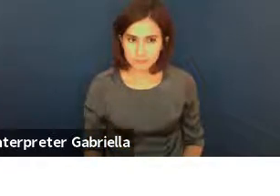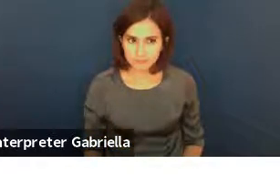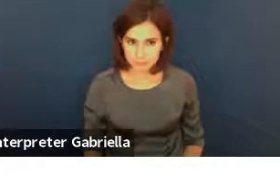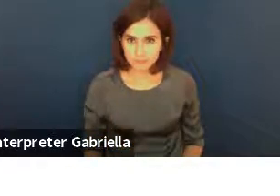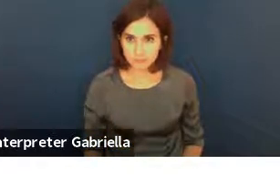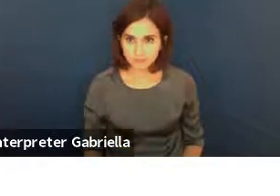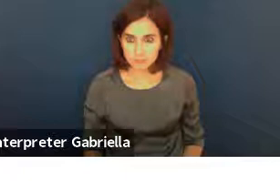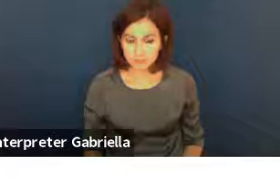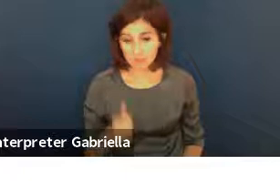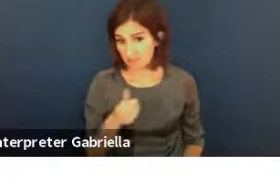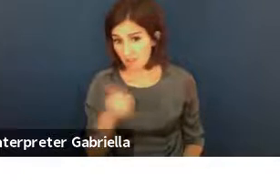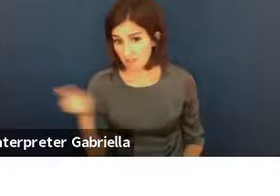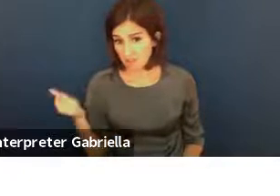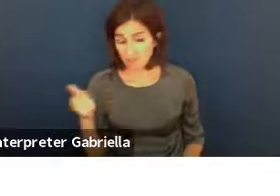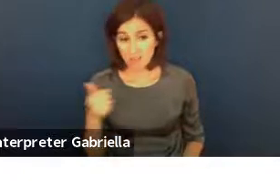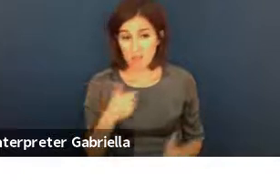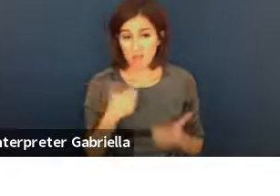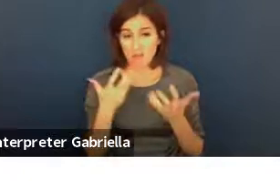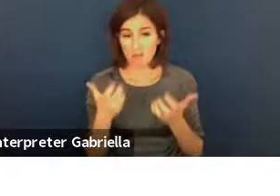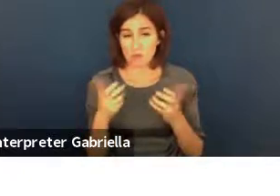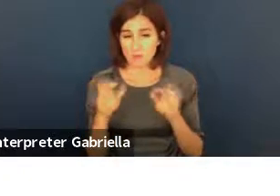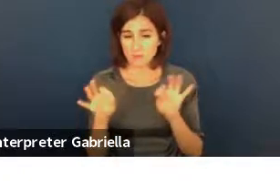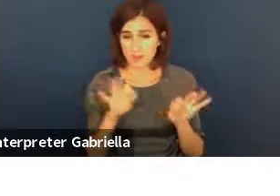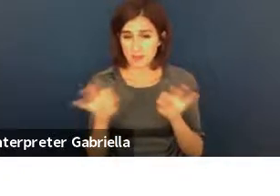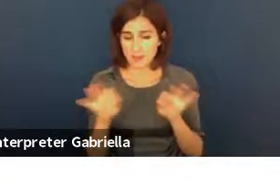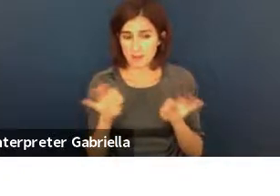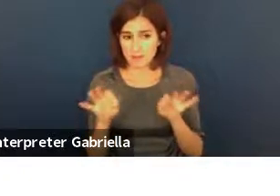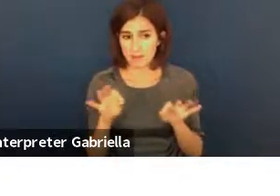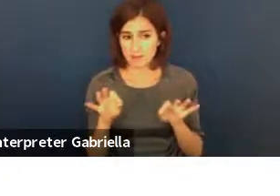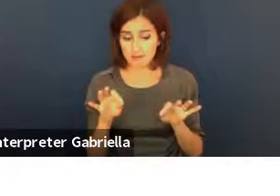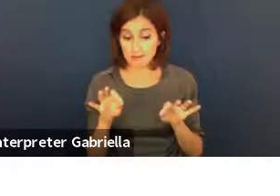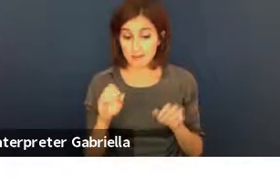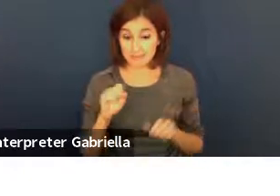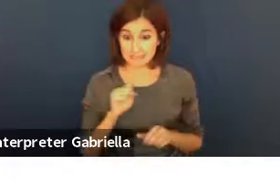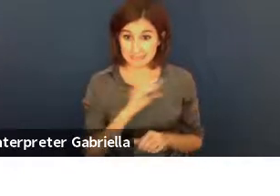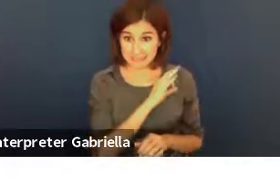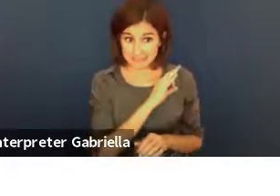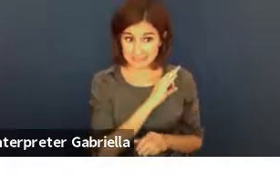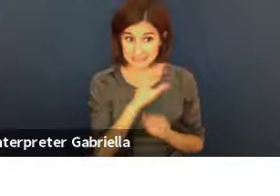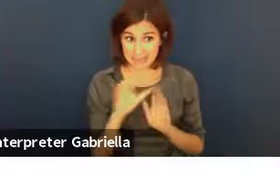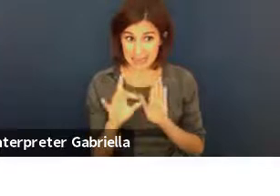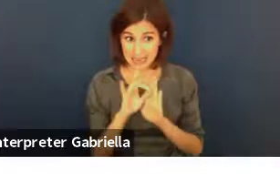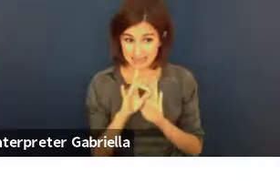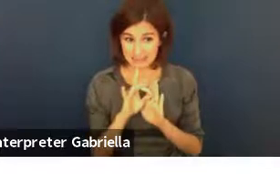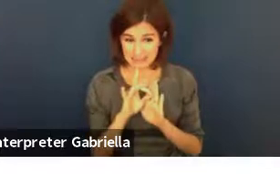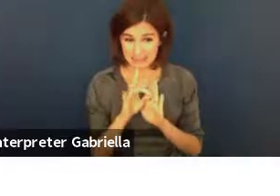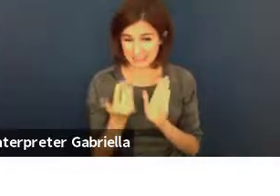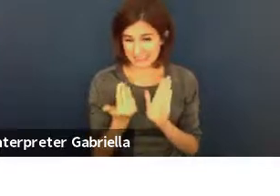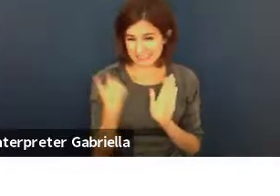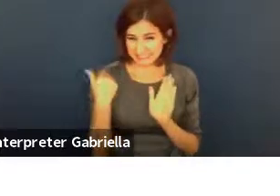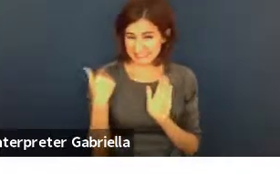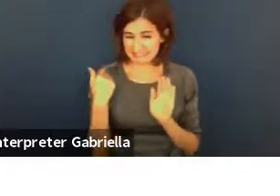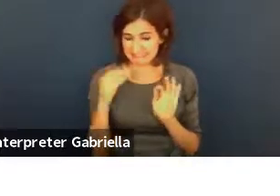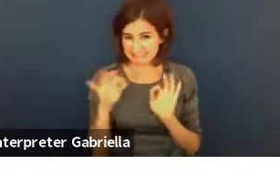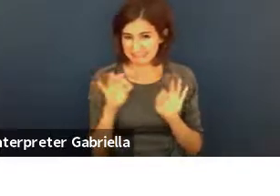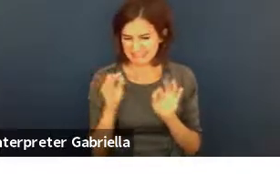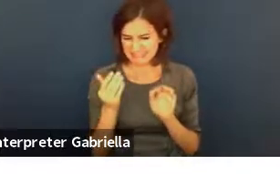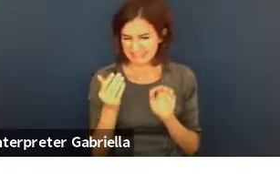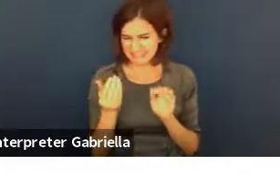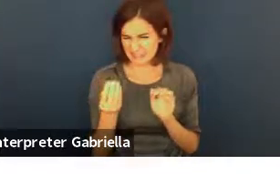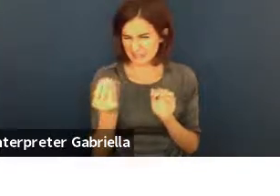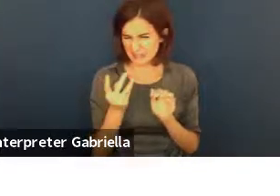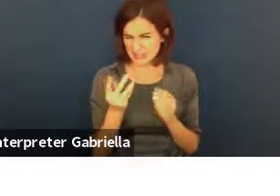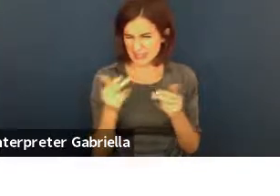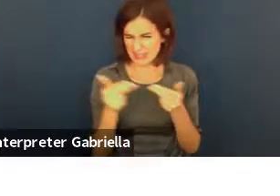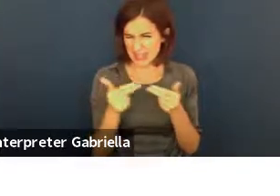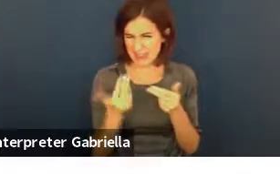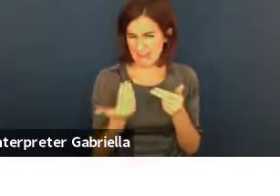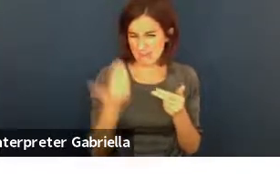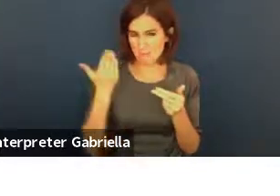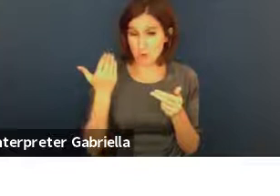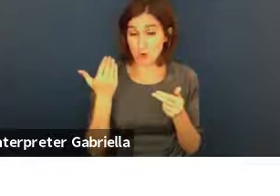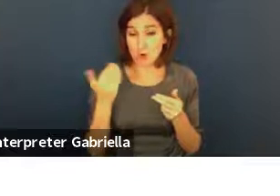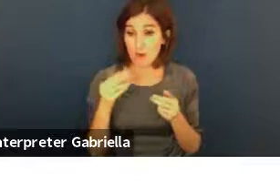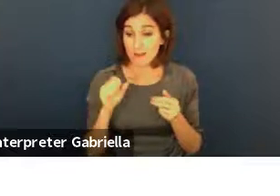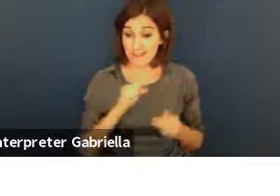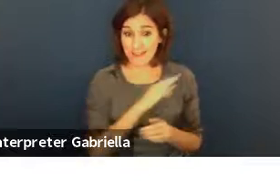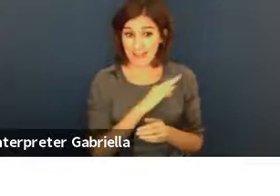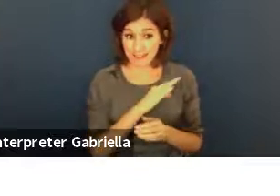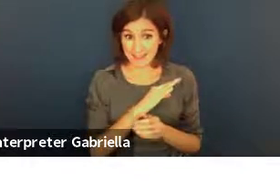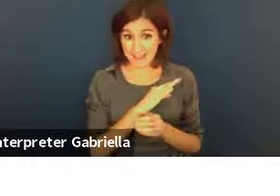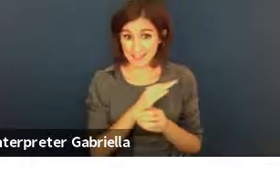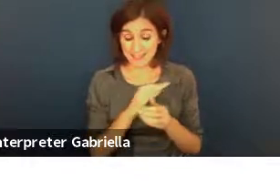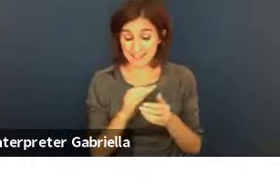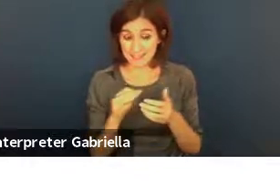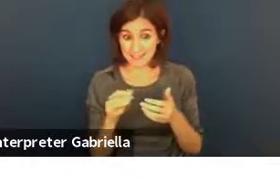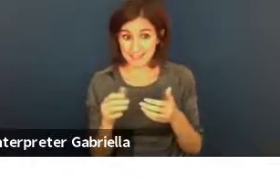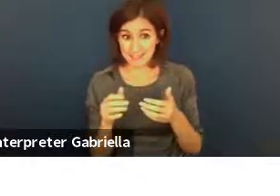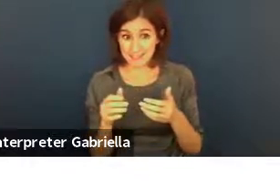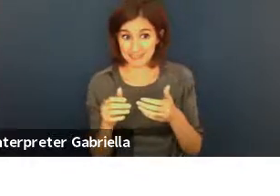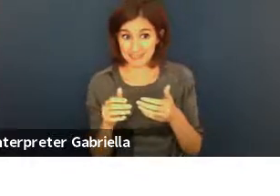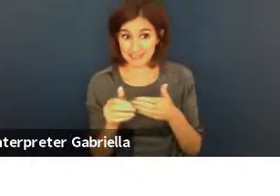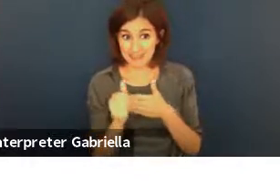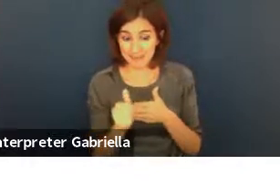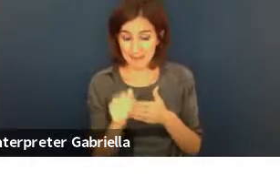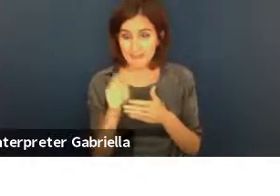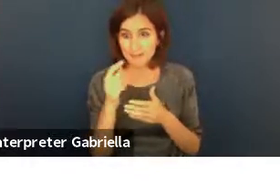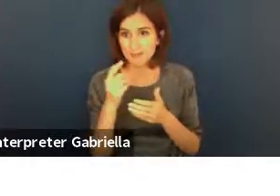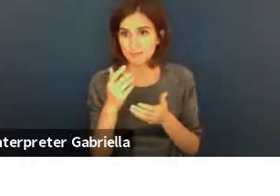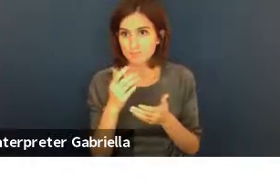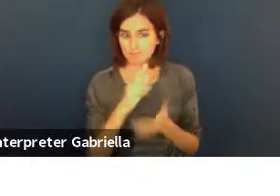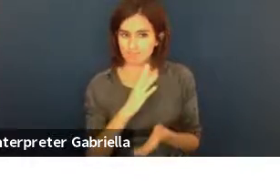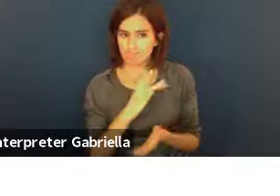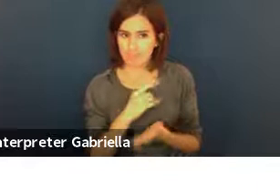Linda Kobashigawa: Another thing that I did want to point out is is faculty select so I pointed that out a little bit earlier, a few slides ago but faculty select is a really helpful resource for finding we are